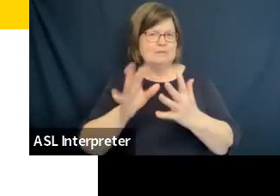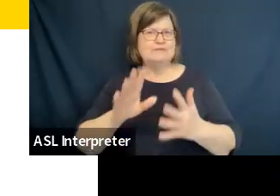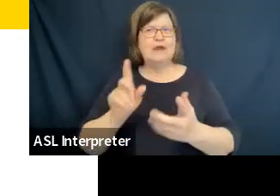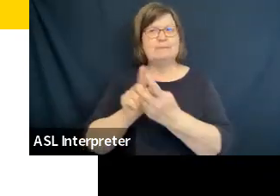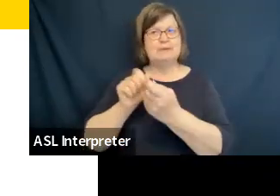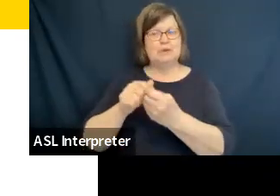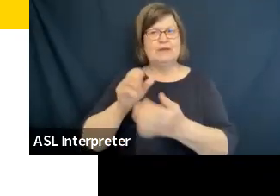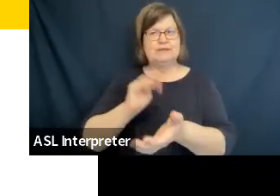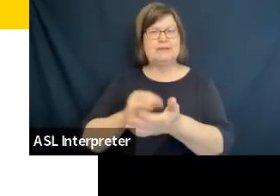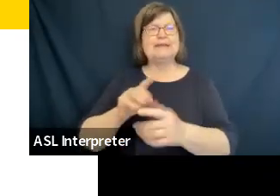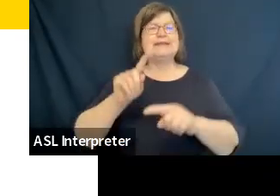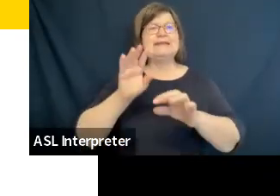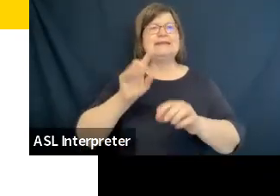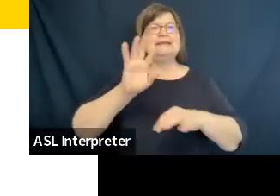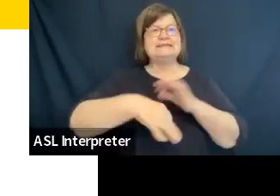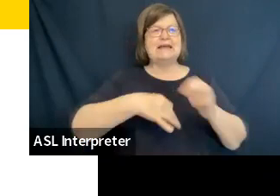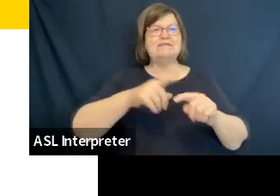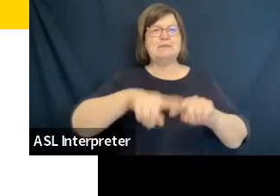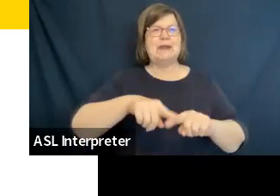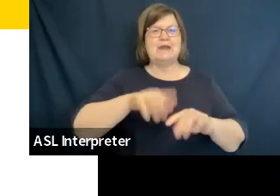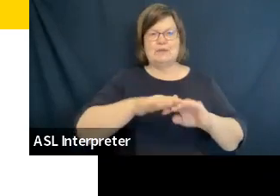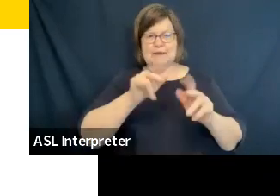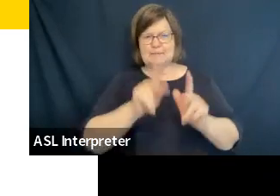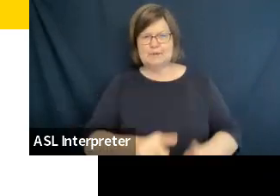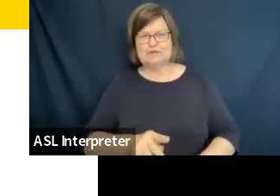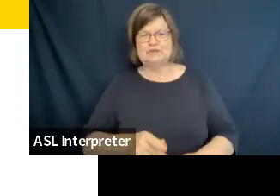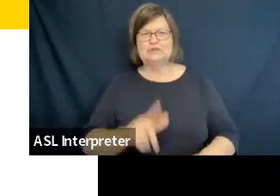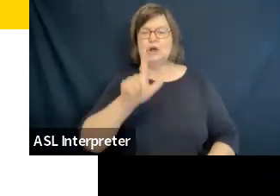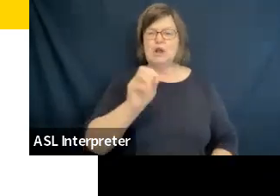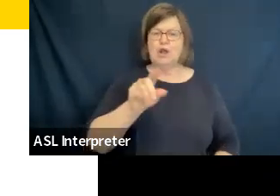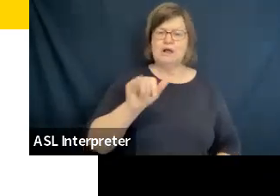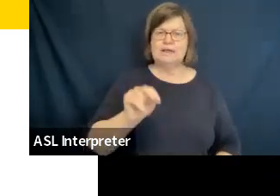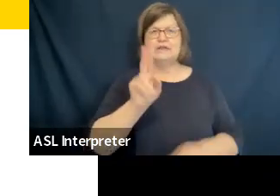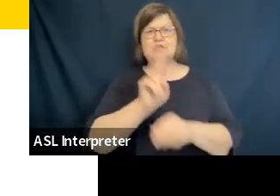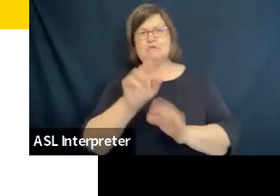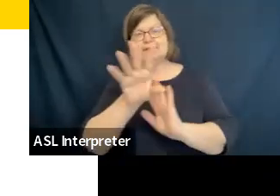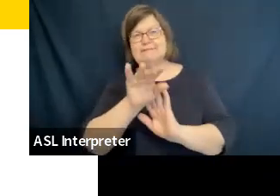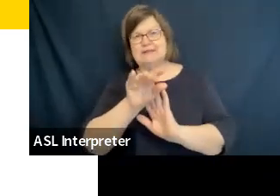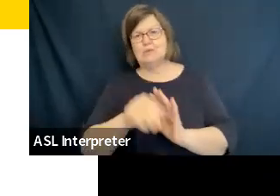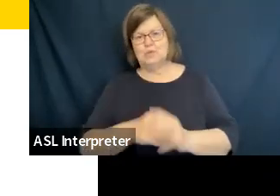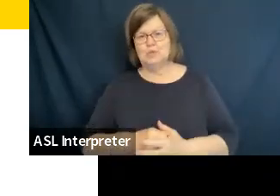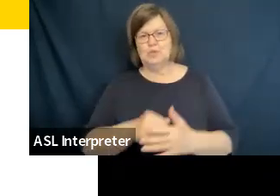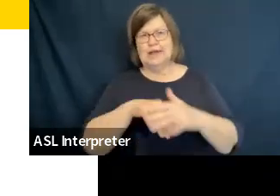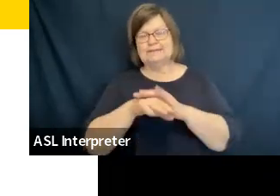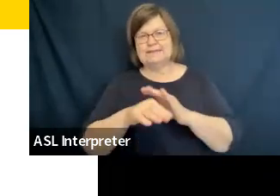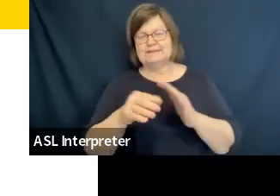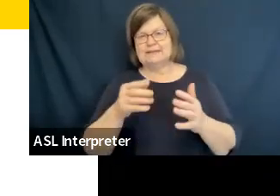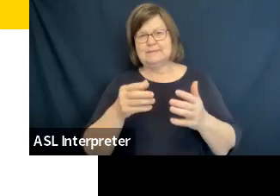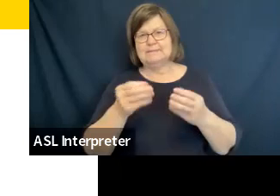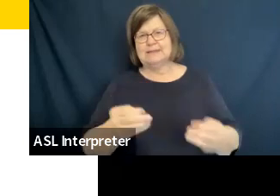instead of relying on requiring the person to log in and use a video access method